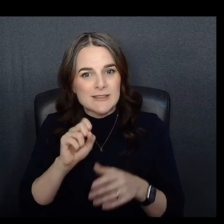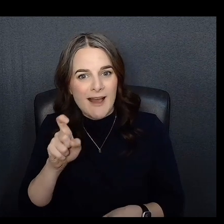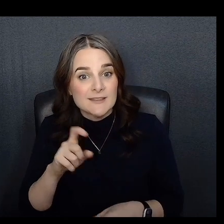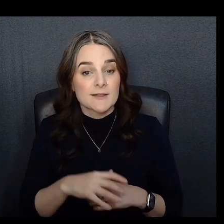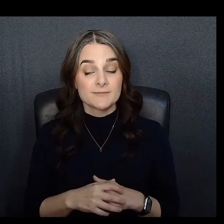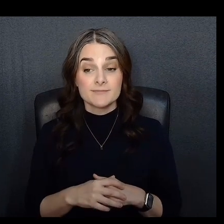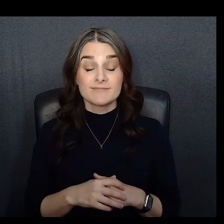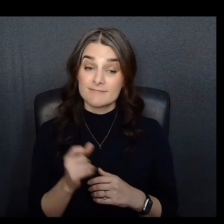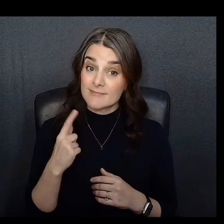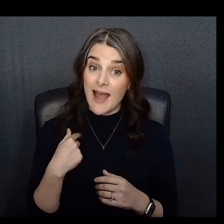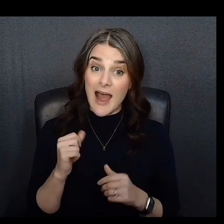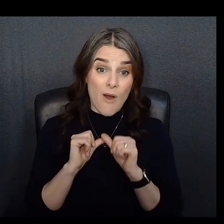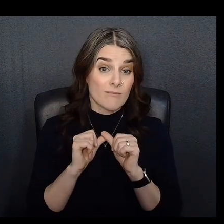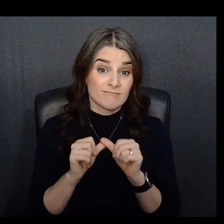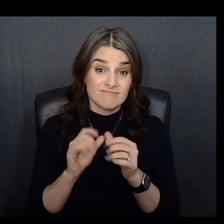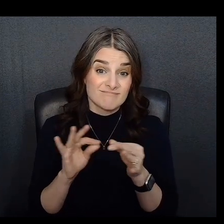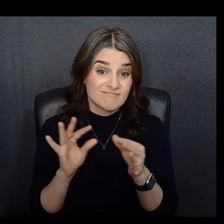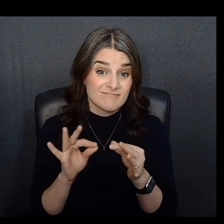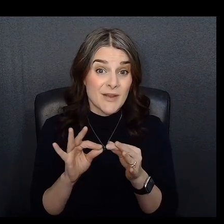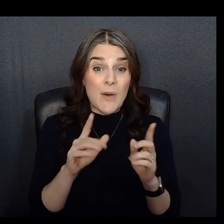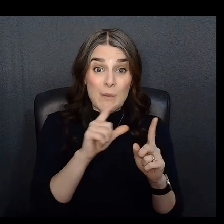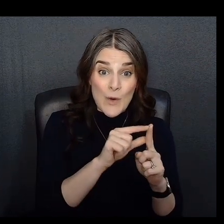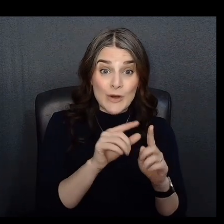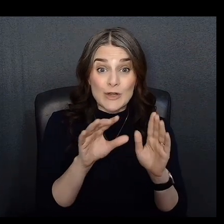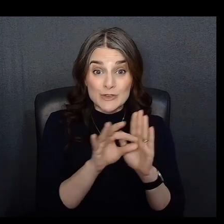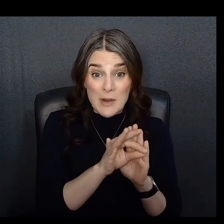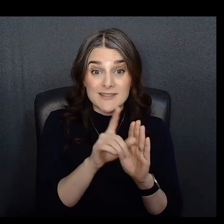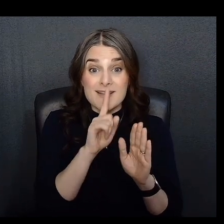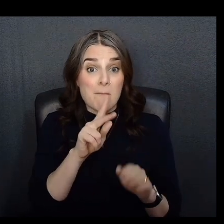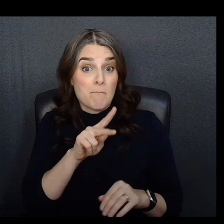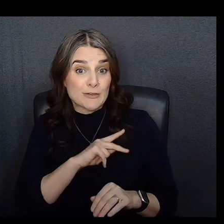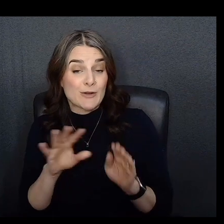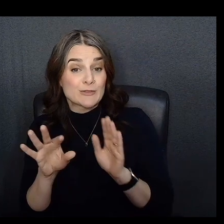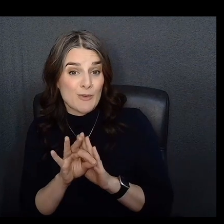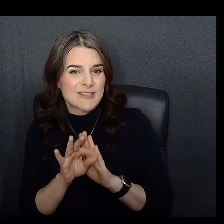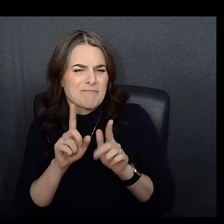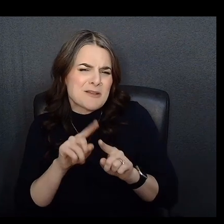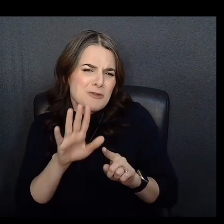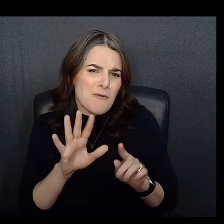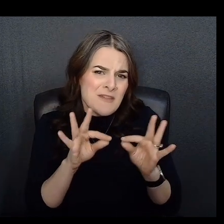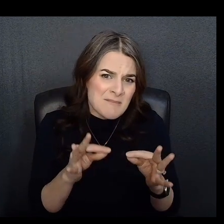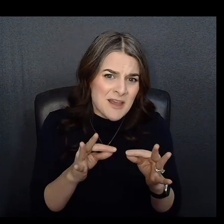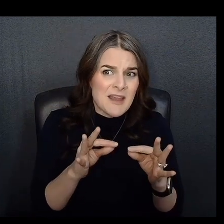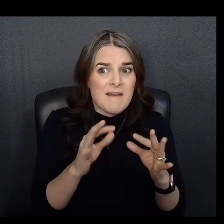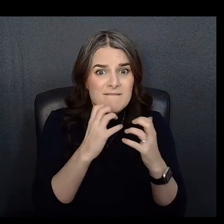and there's also going to be other factors, like your family values and preferences, your cultural and community values, too.